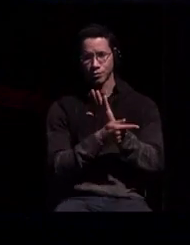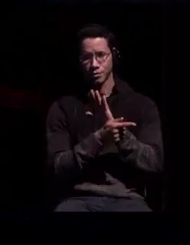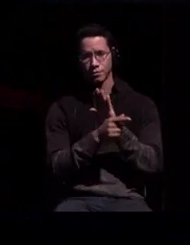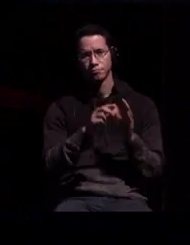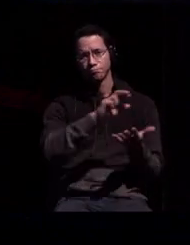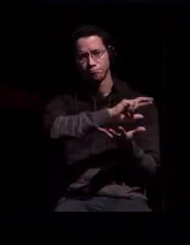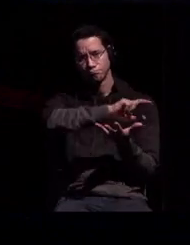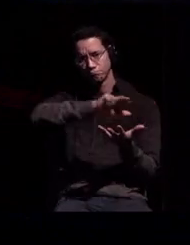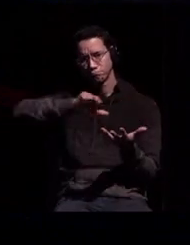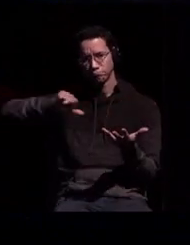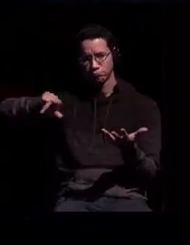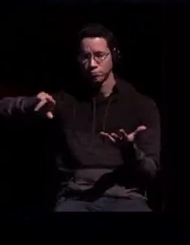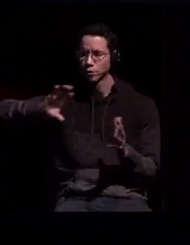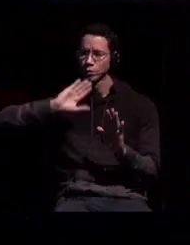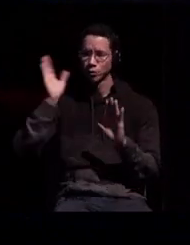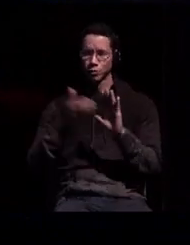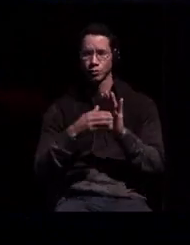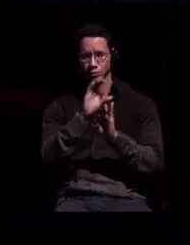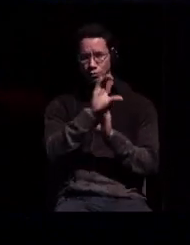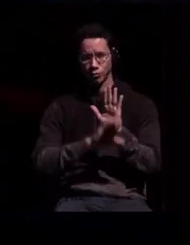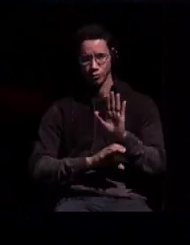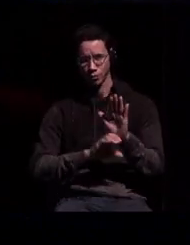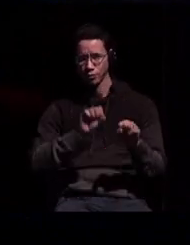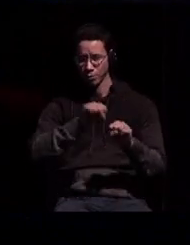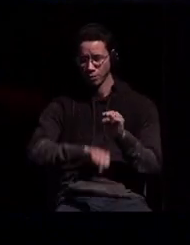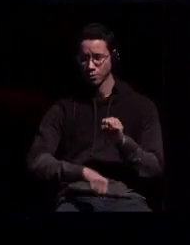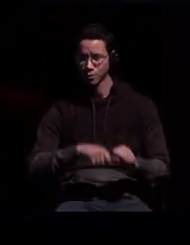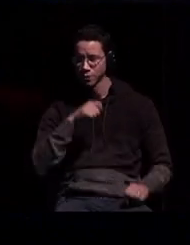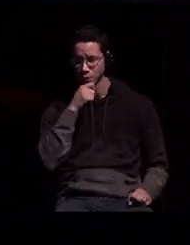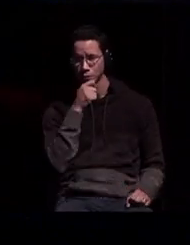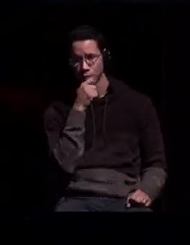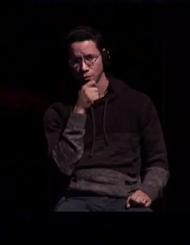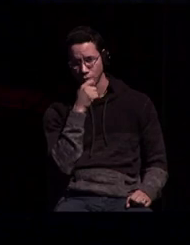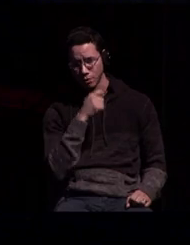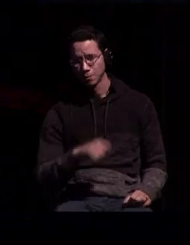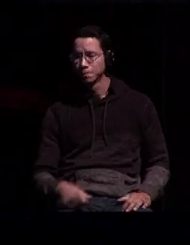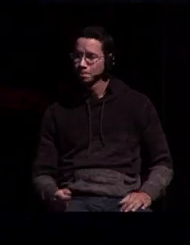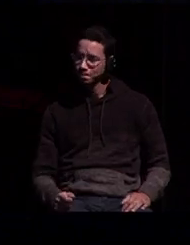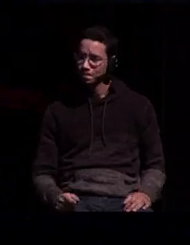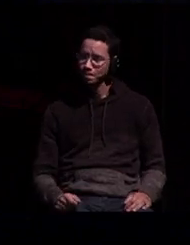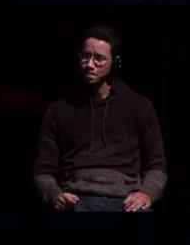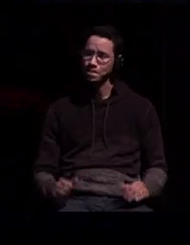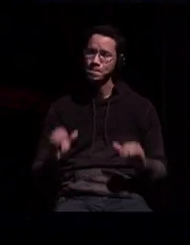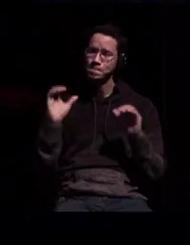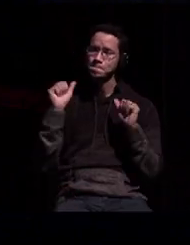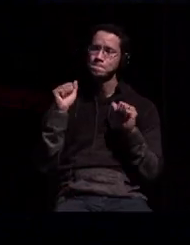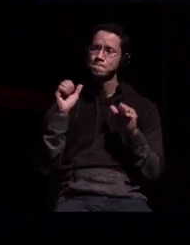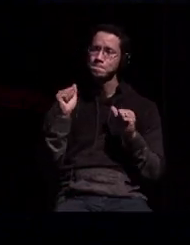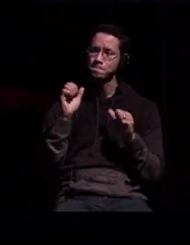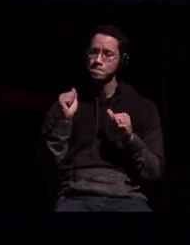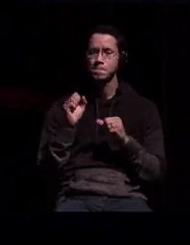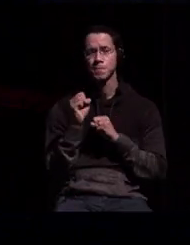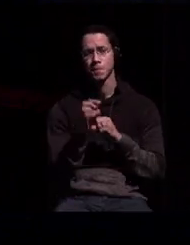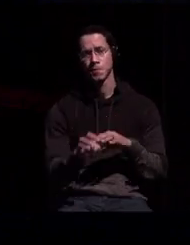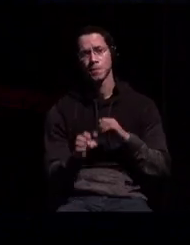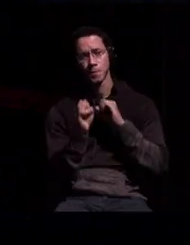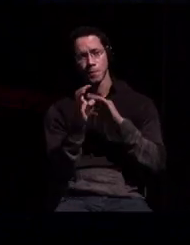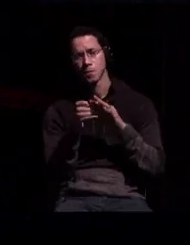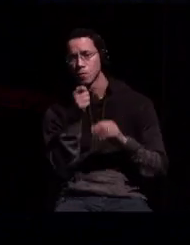across the entire curricula. In Spain, education does not include gender perspective.